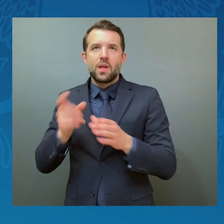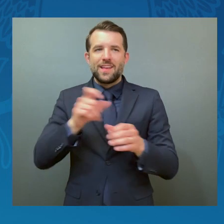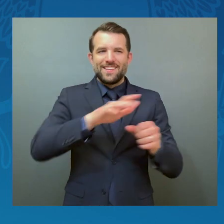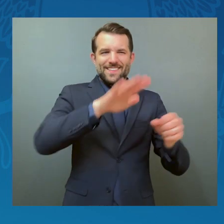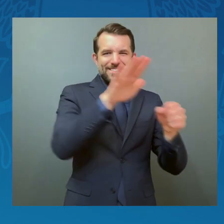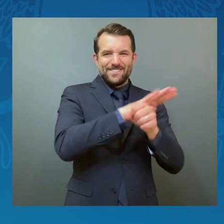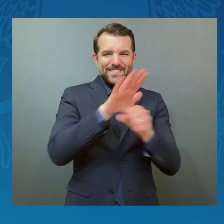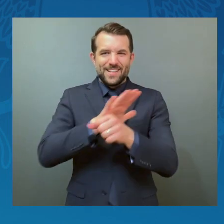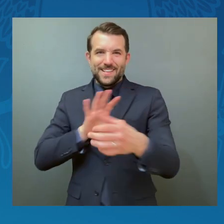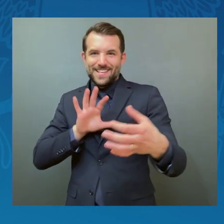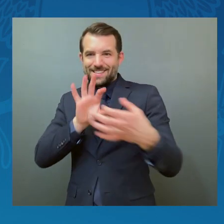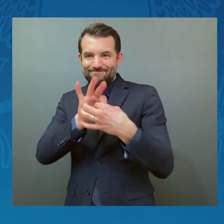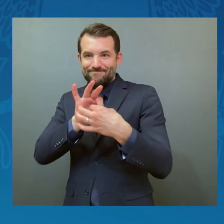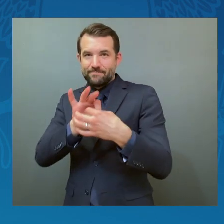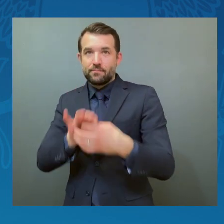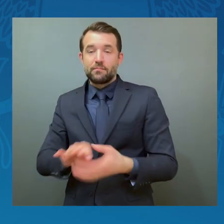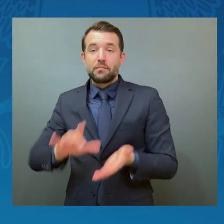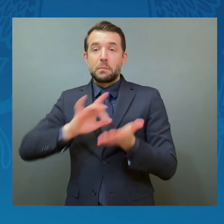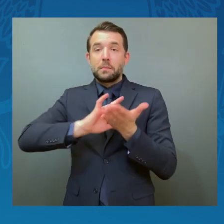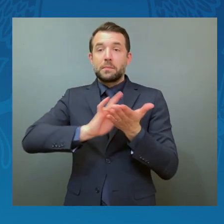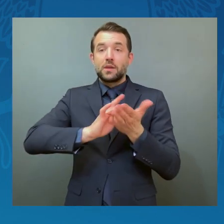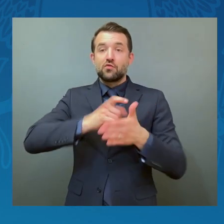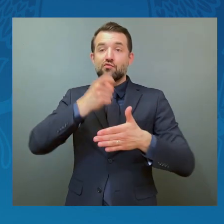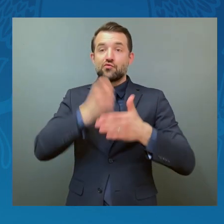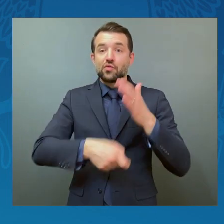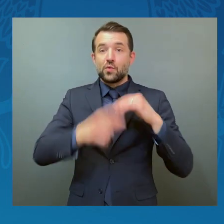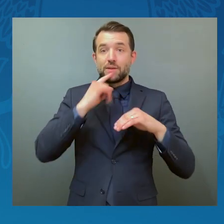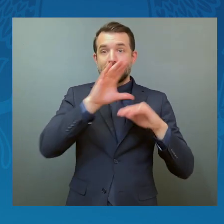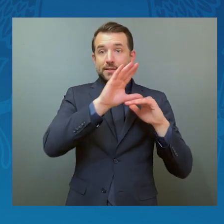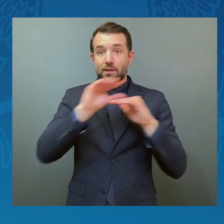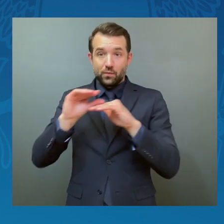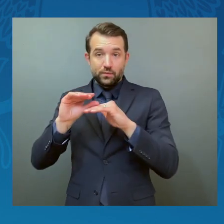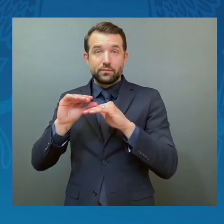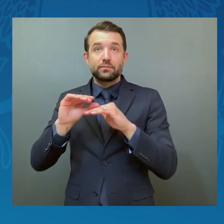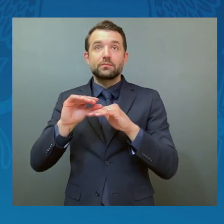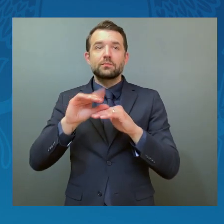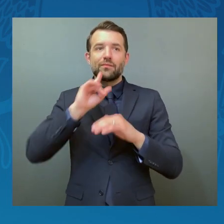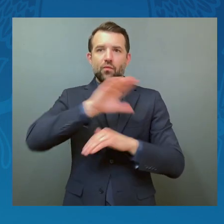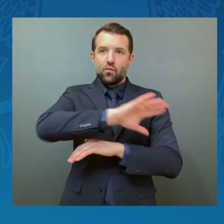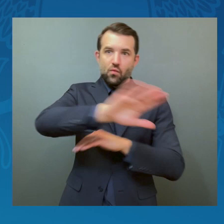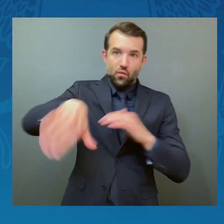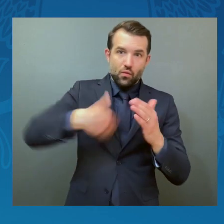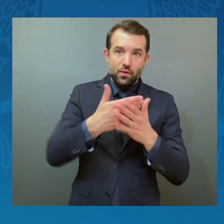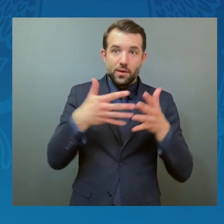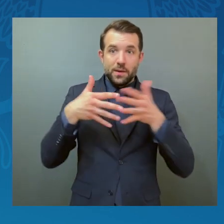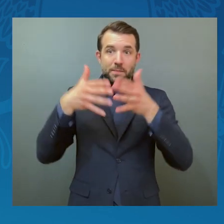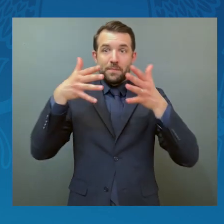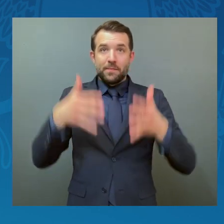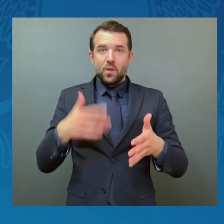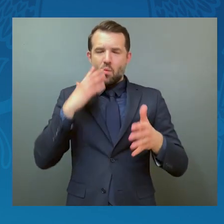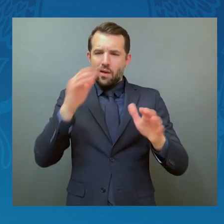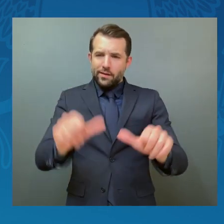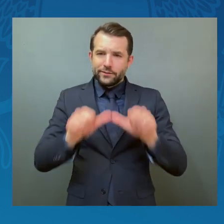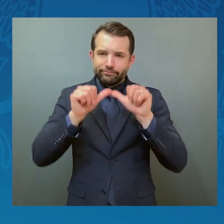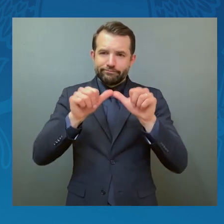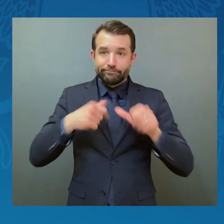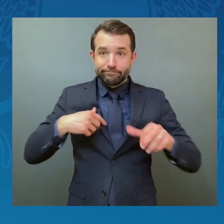And that is why we will also continue to fight so that all people have the opportunity to succeed